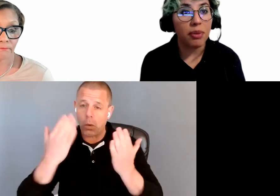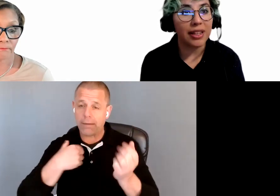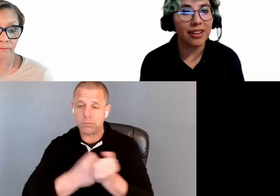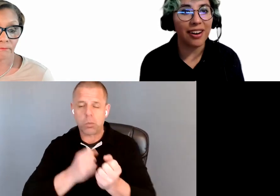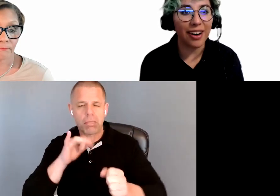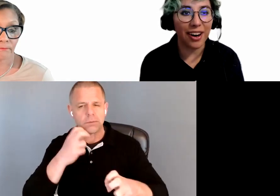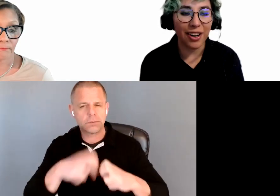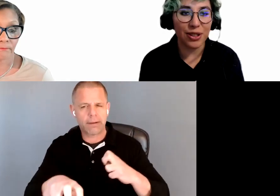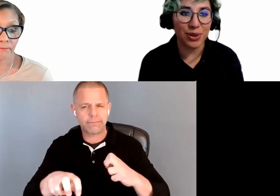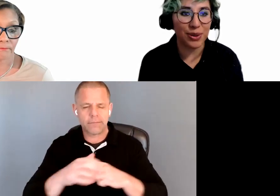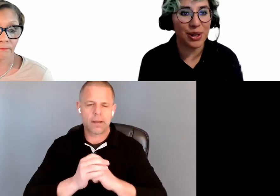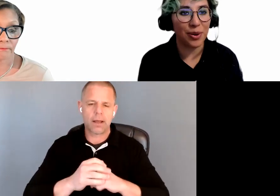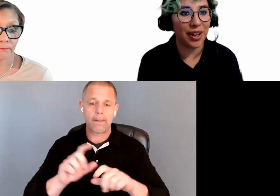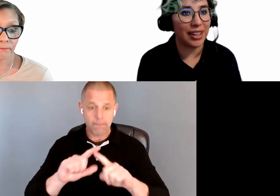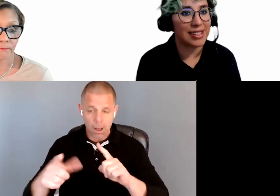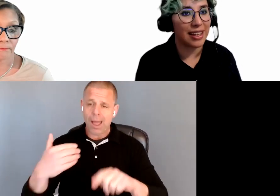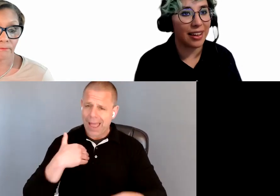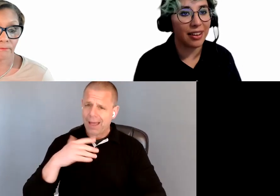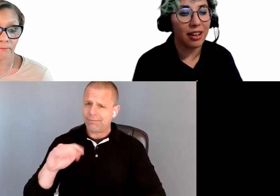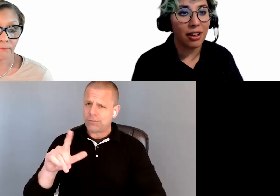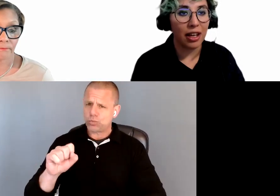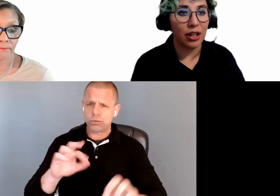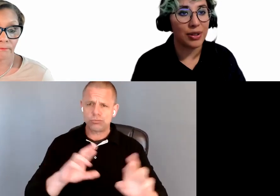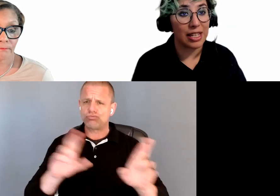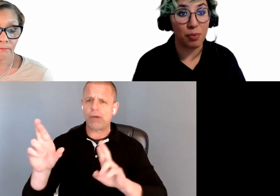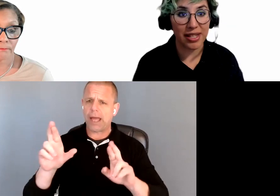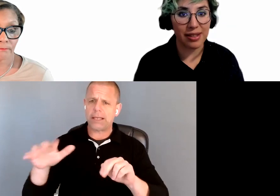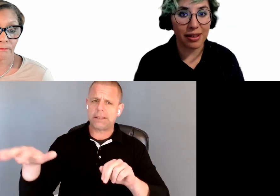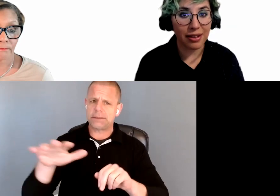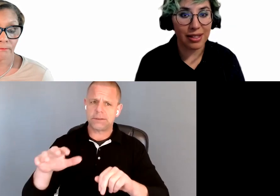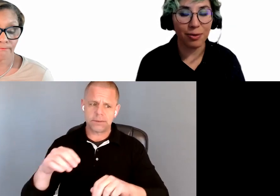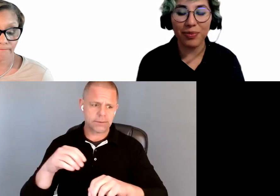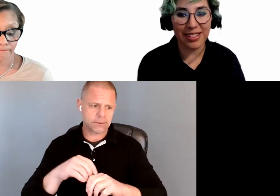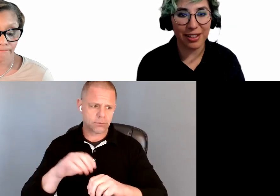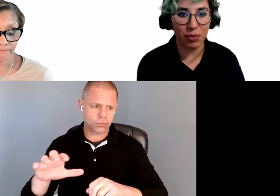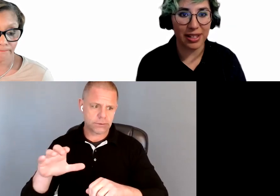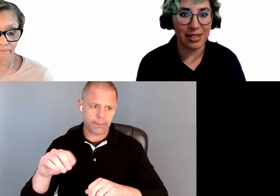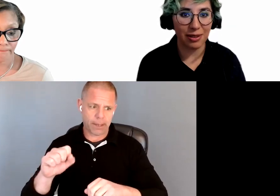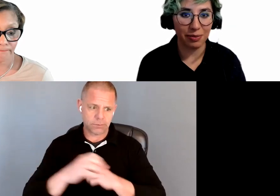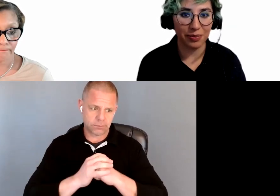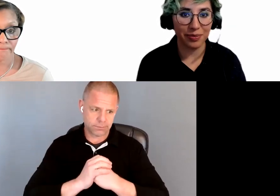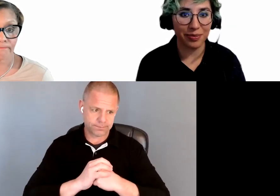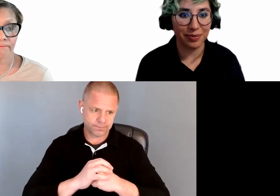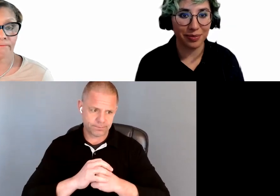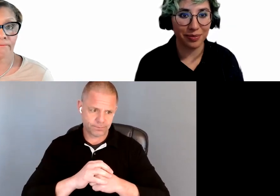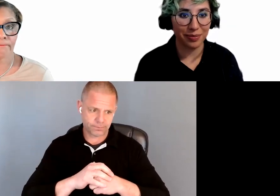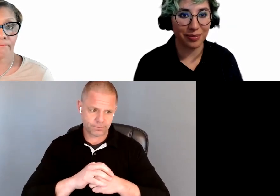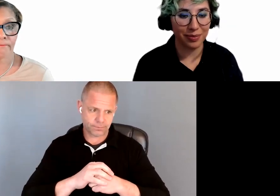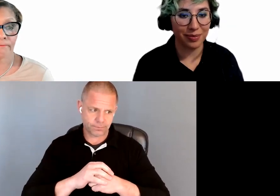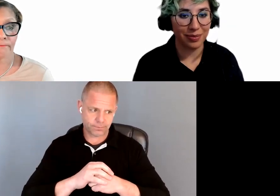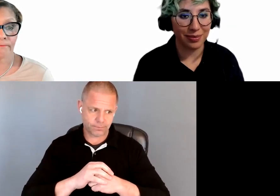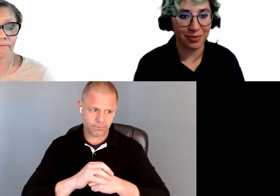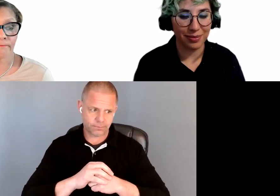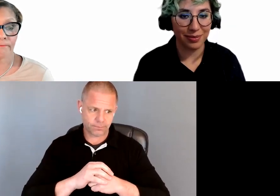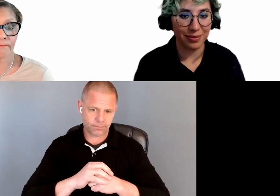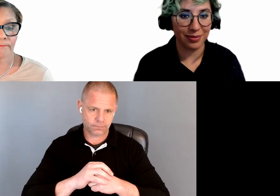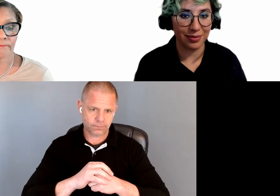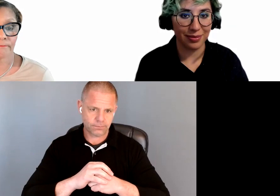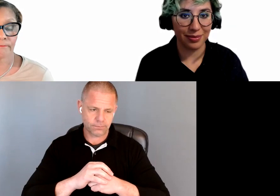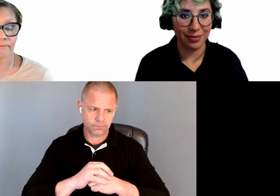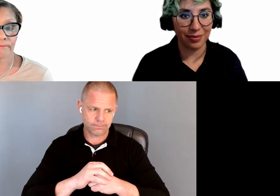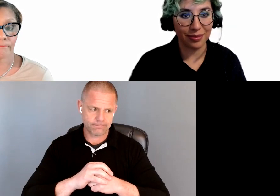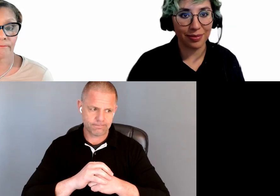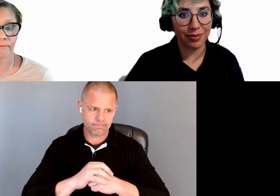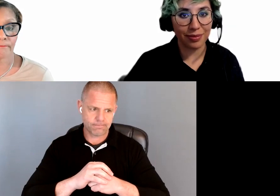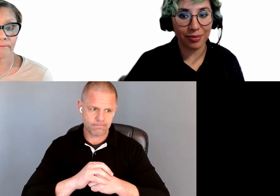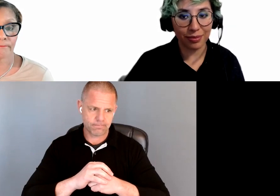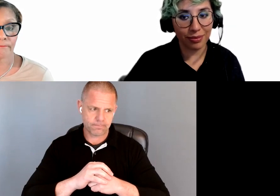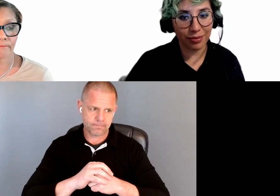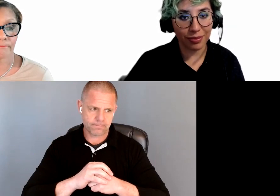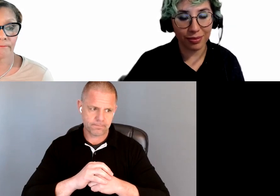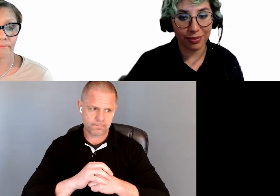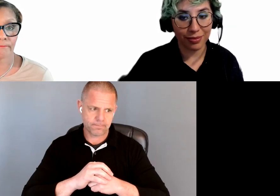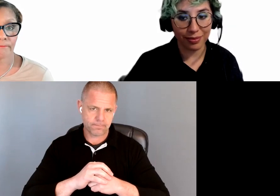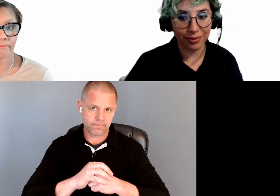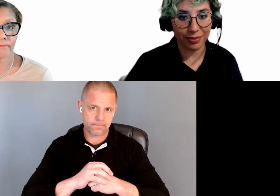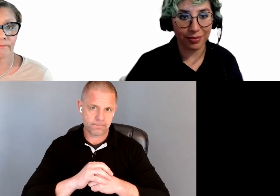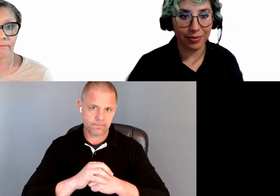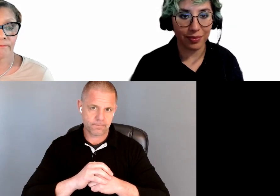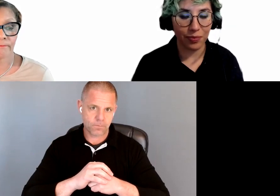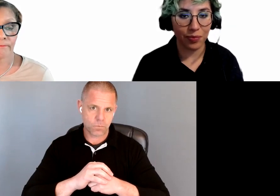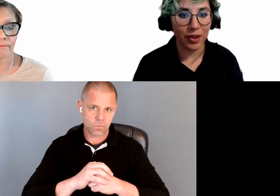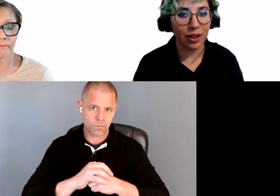But there are tools already that in your CMS. Next slide, please.